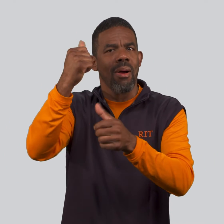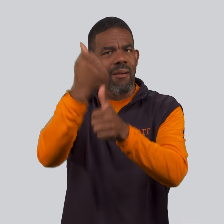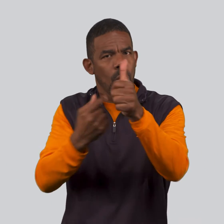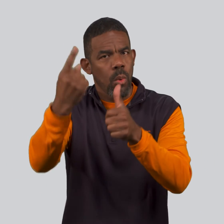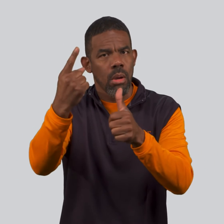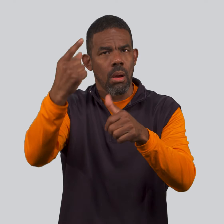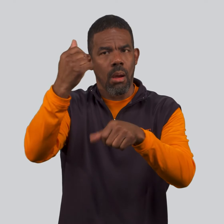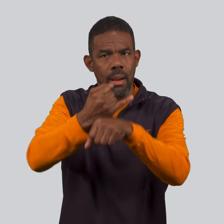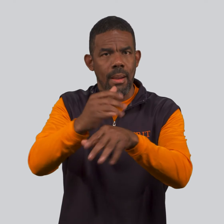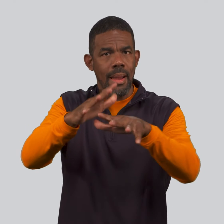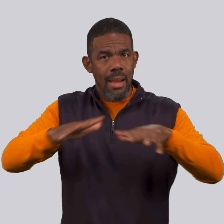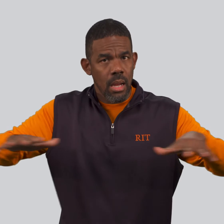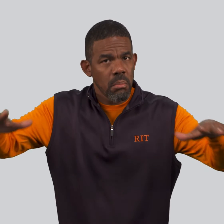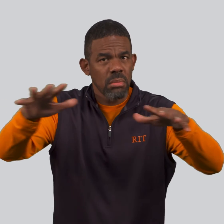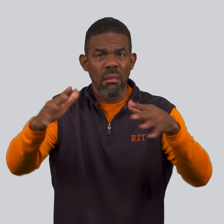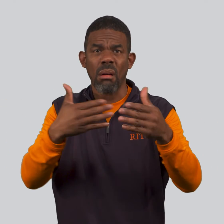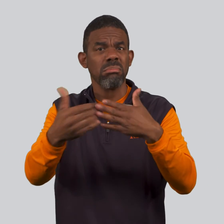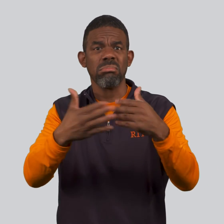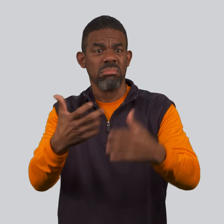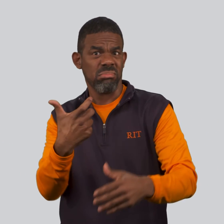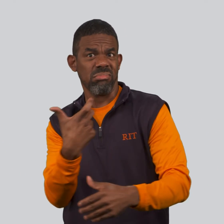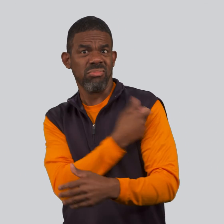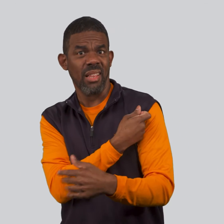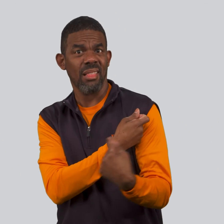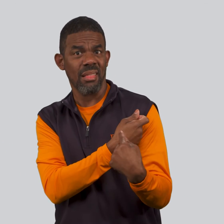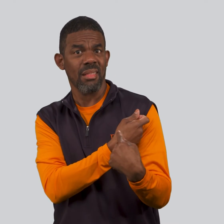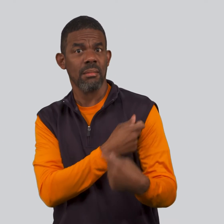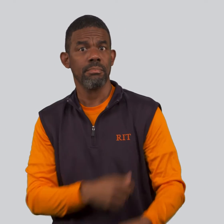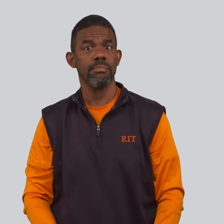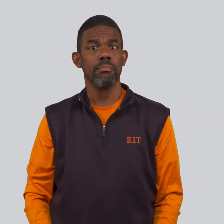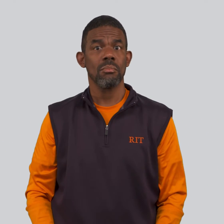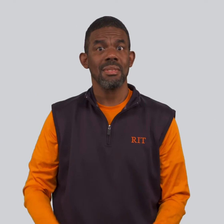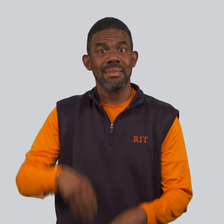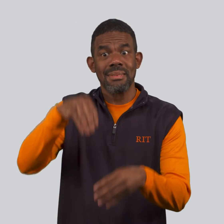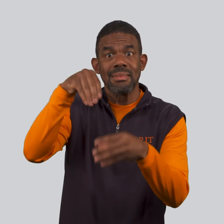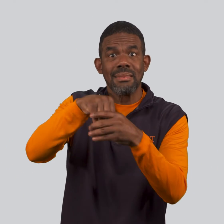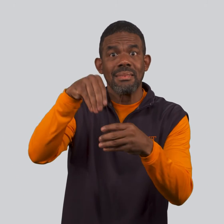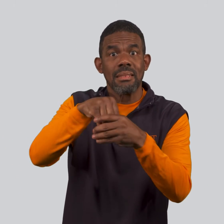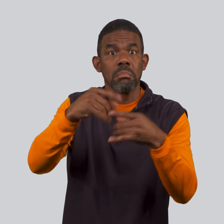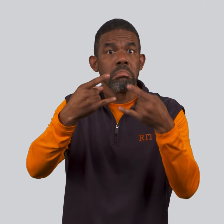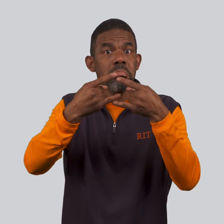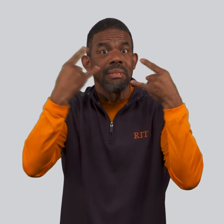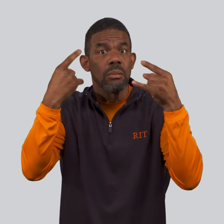for everyone on campus, regardless of vaccination status.